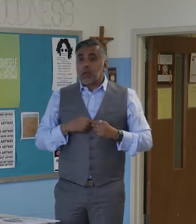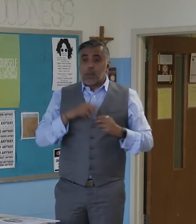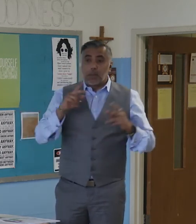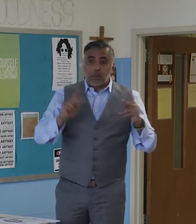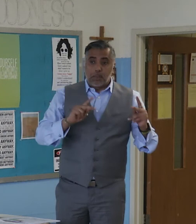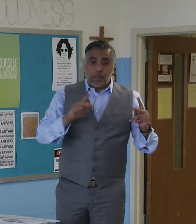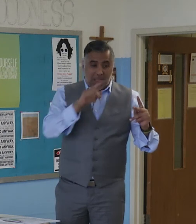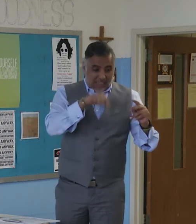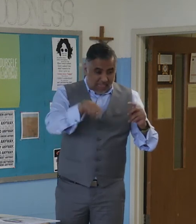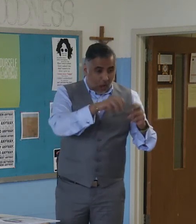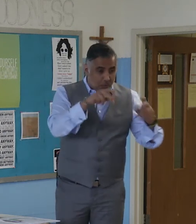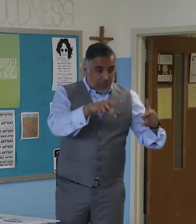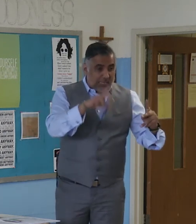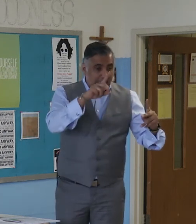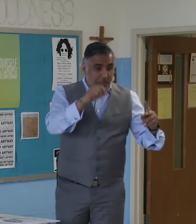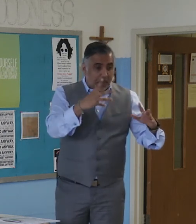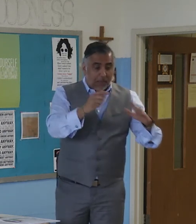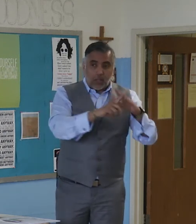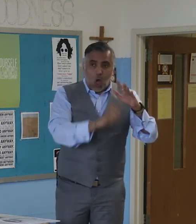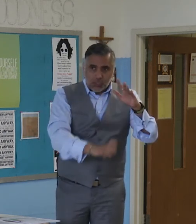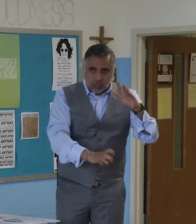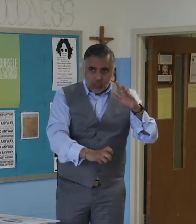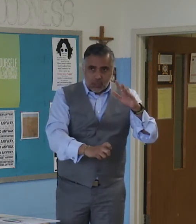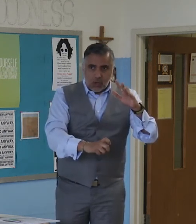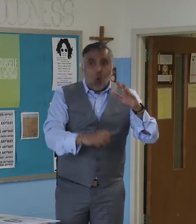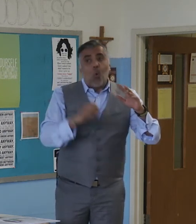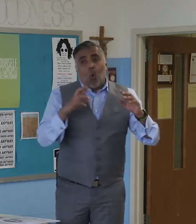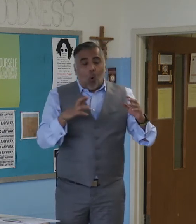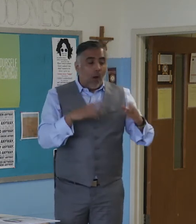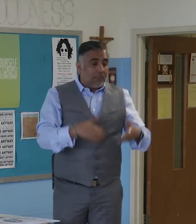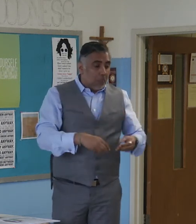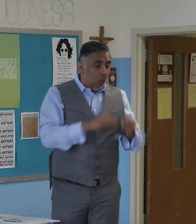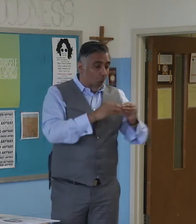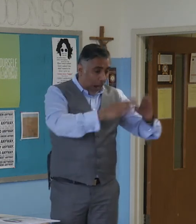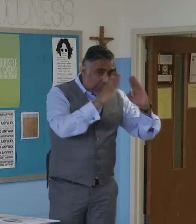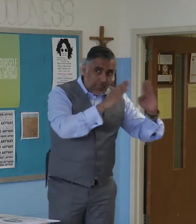get lost out. Also, many of know they get a lot of extra attention, because of just